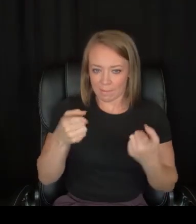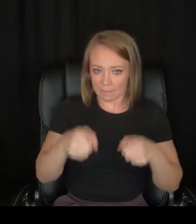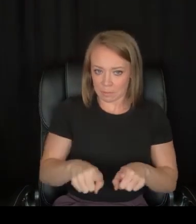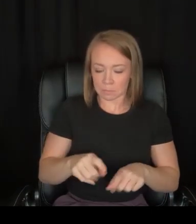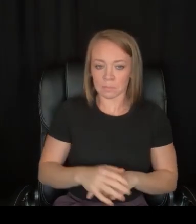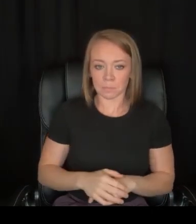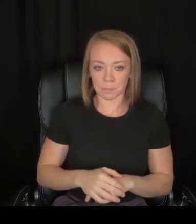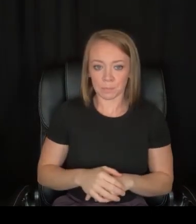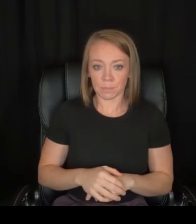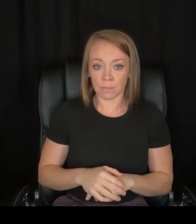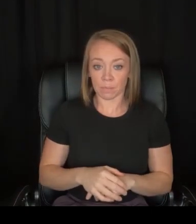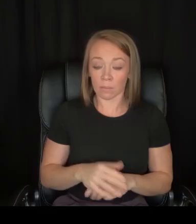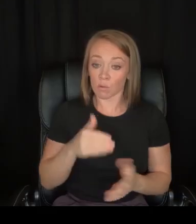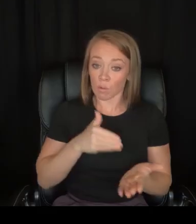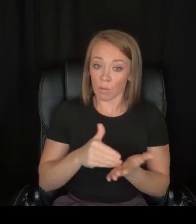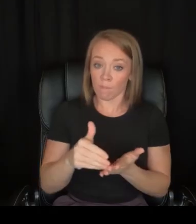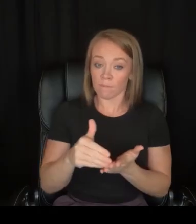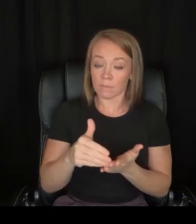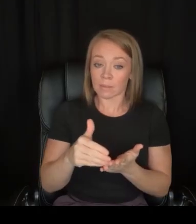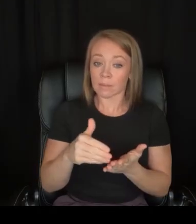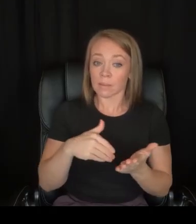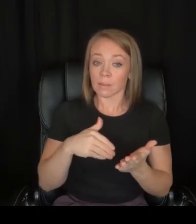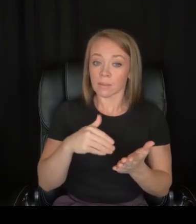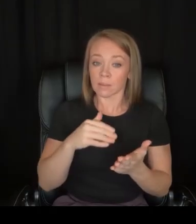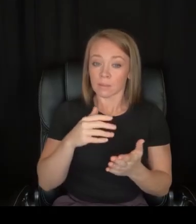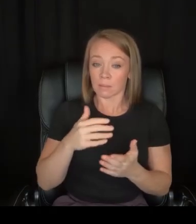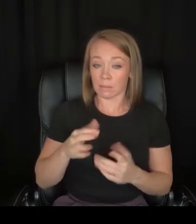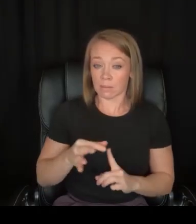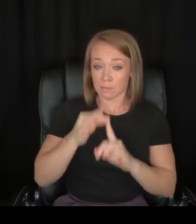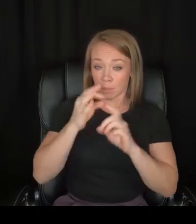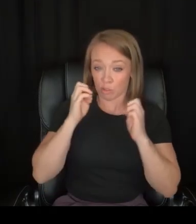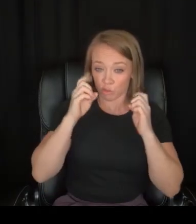In many cases, the Special Education Director or the 504